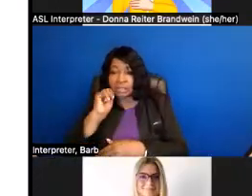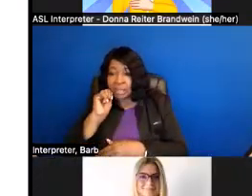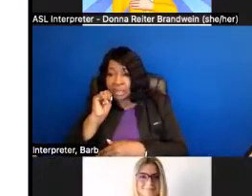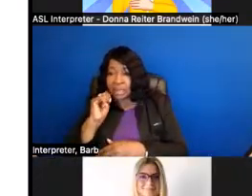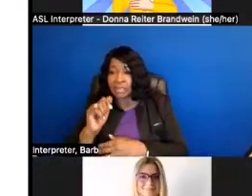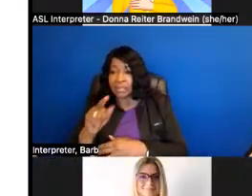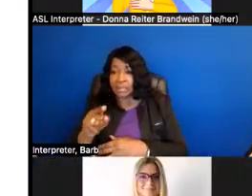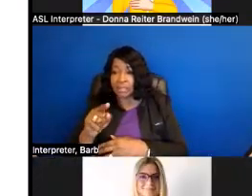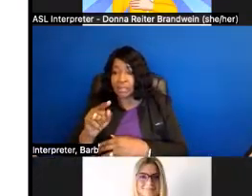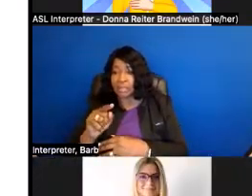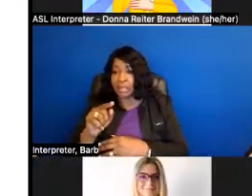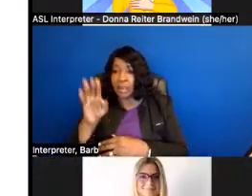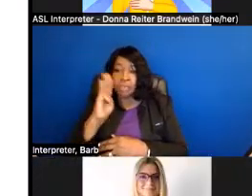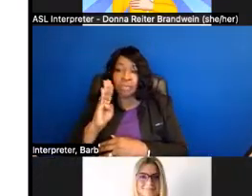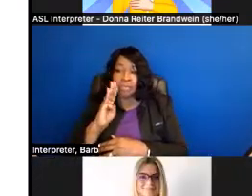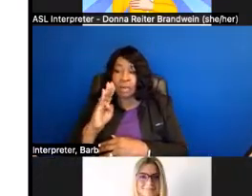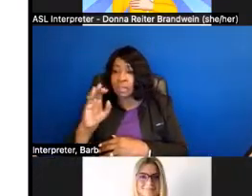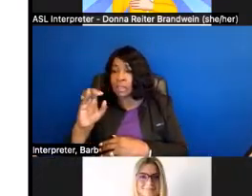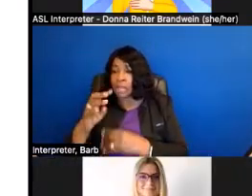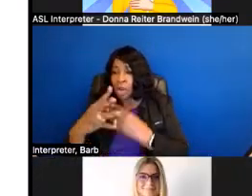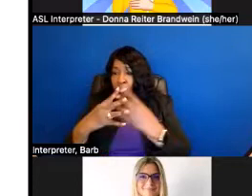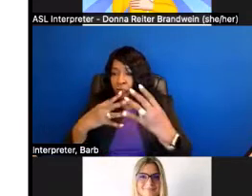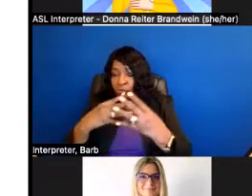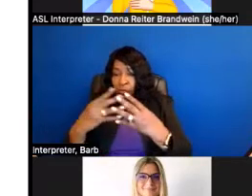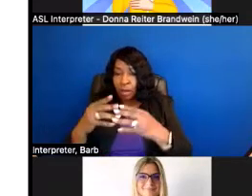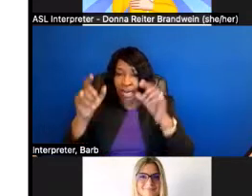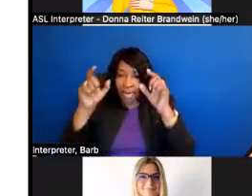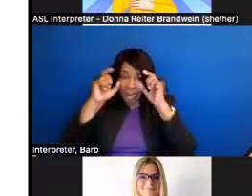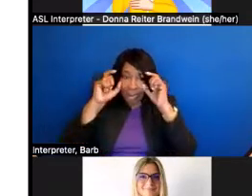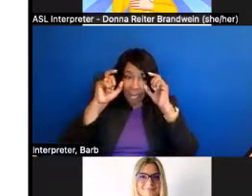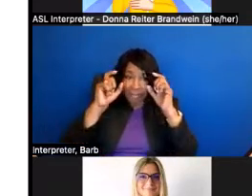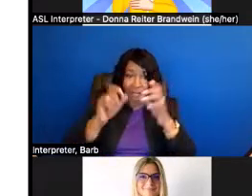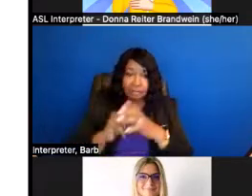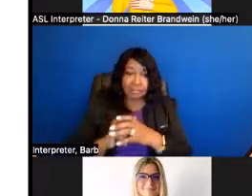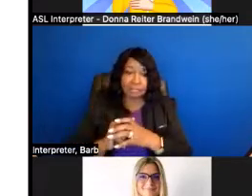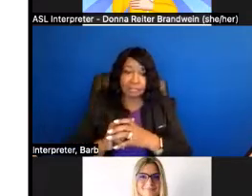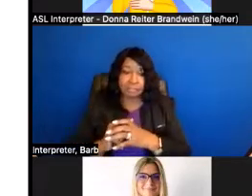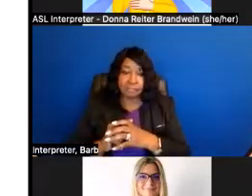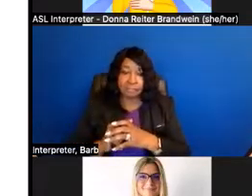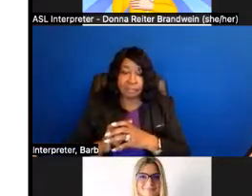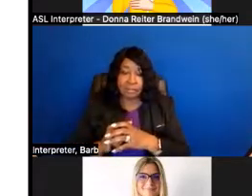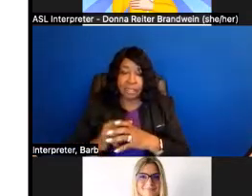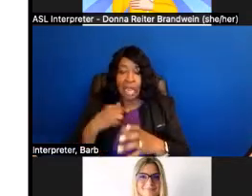wearing a bright orange sleeveless top tonight. I've worked at two different cultural centers